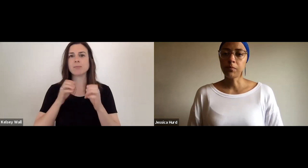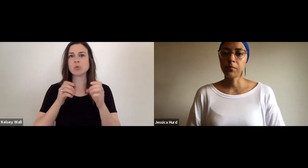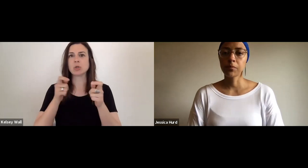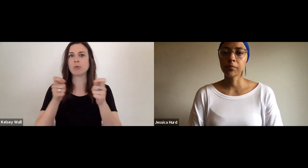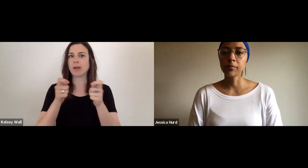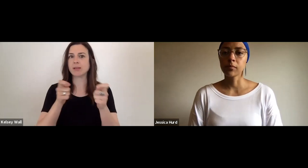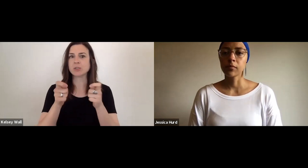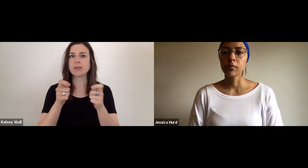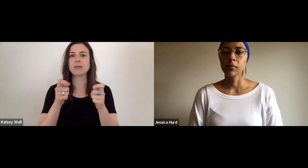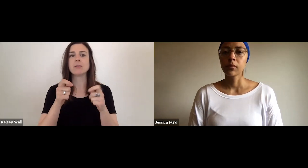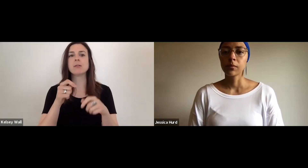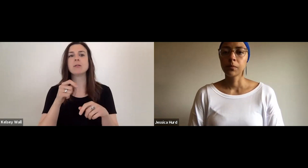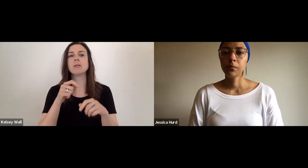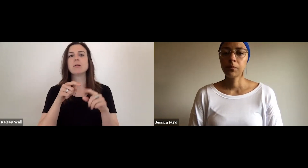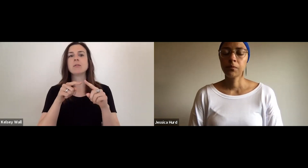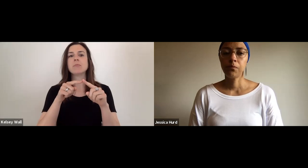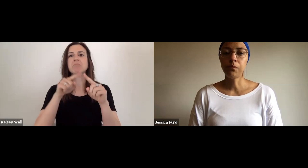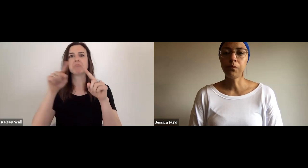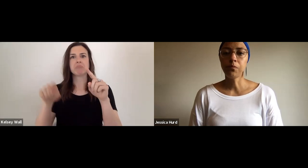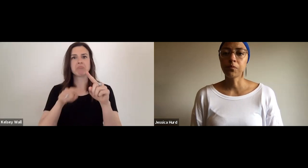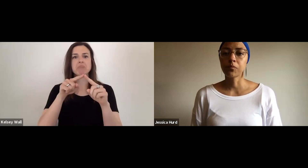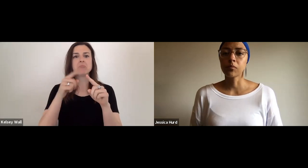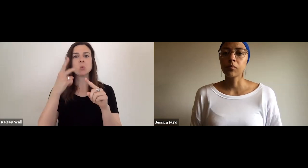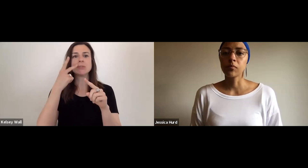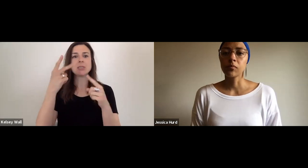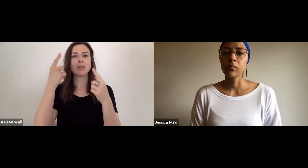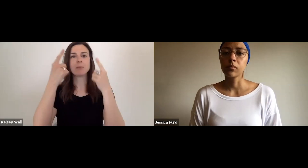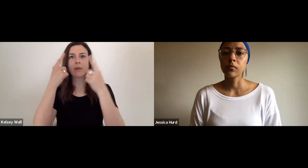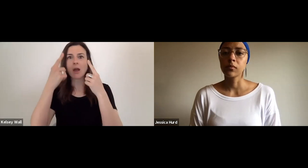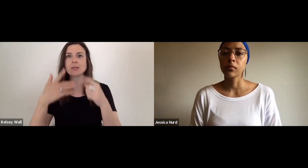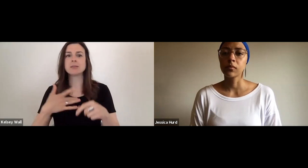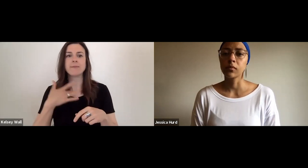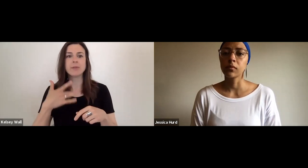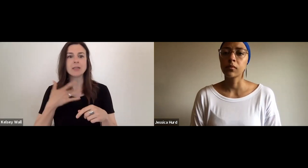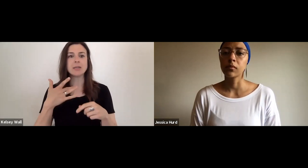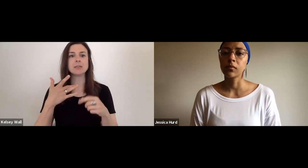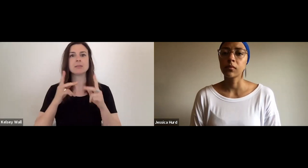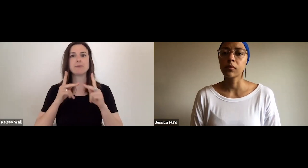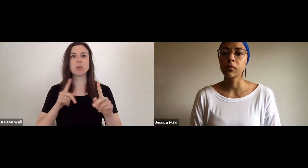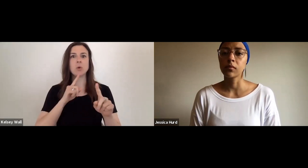Now I'd like to talk a little bit about emotional regulation. So, this is the cycle that we were talking about.